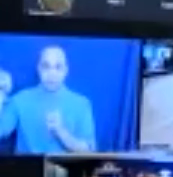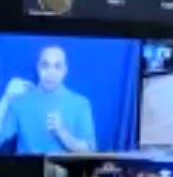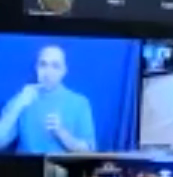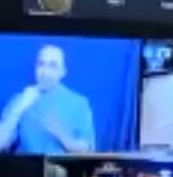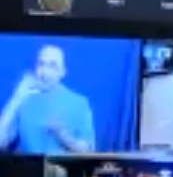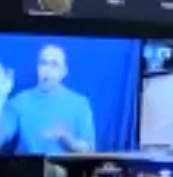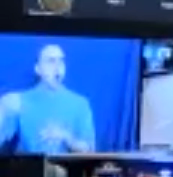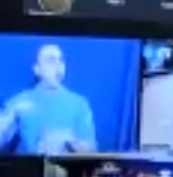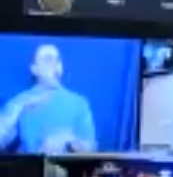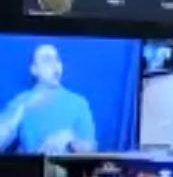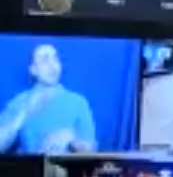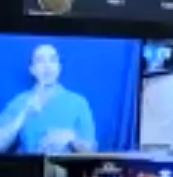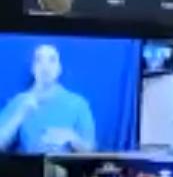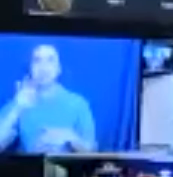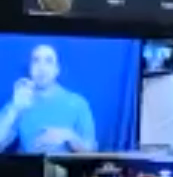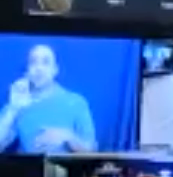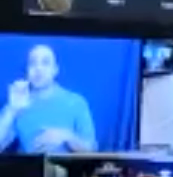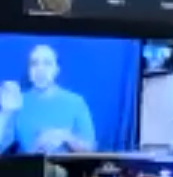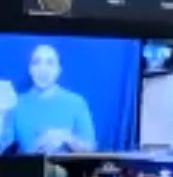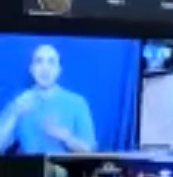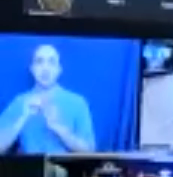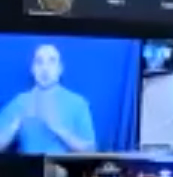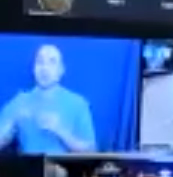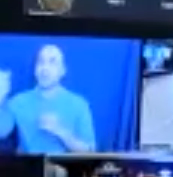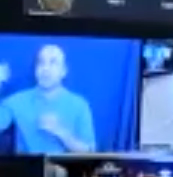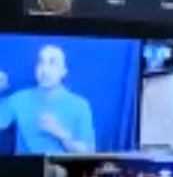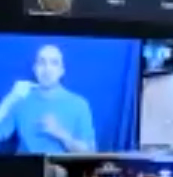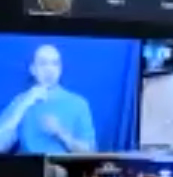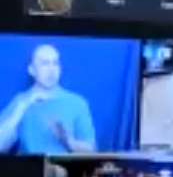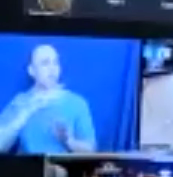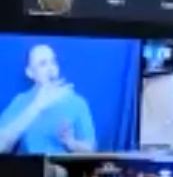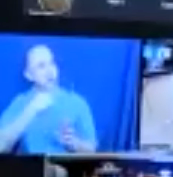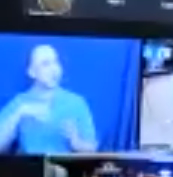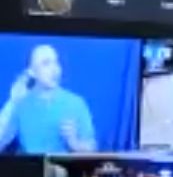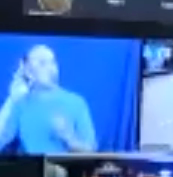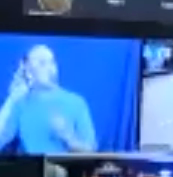THEY GOT POPULAR. HE STILL DIDN'T LIKE THE LIMELIGHT.